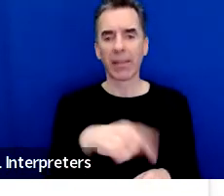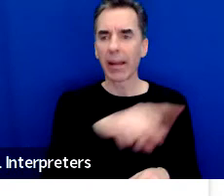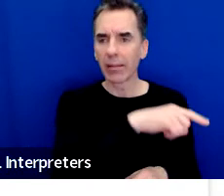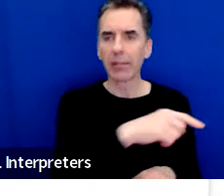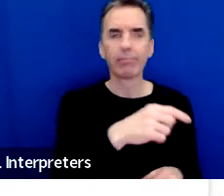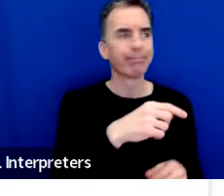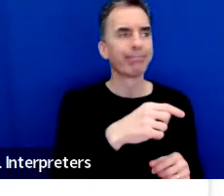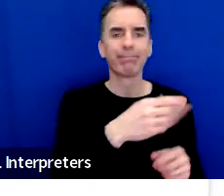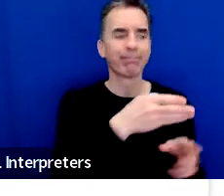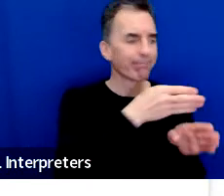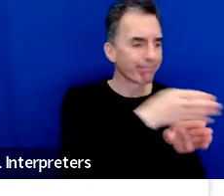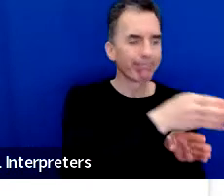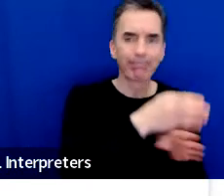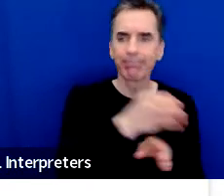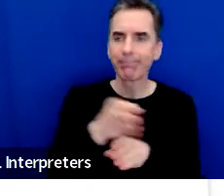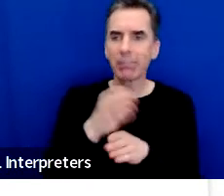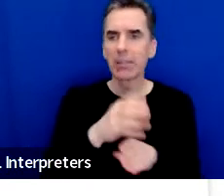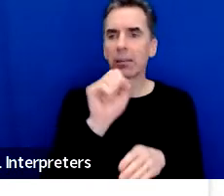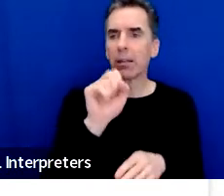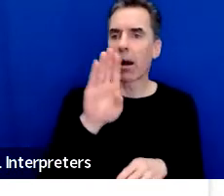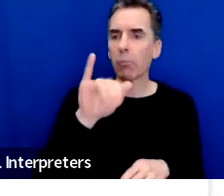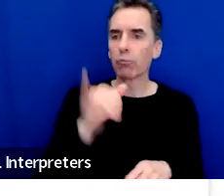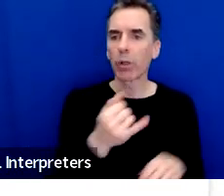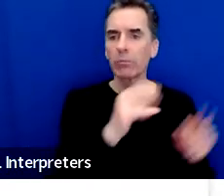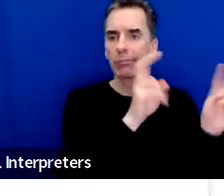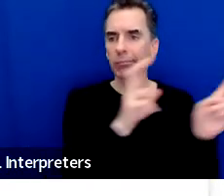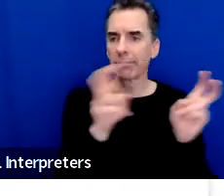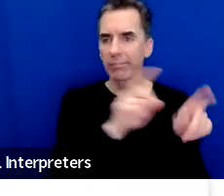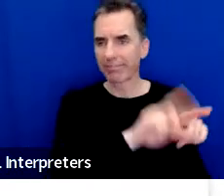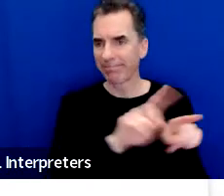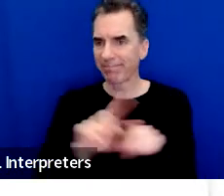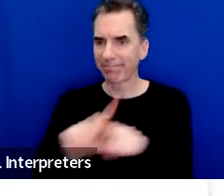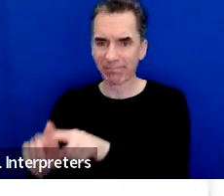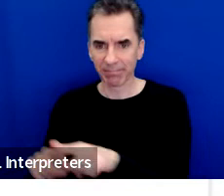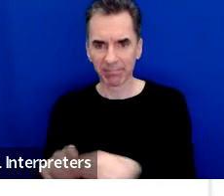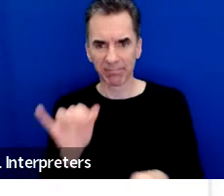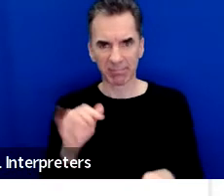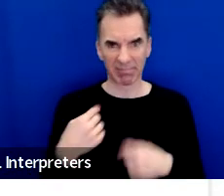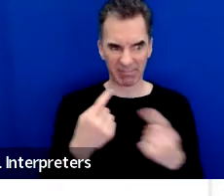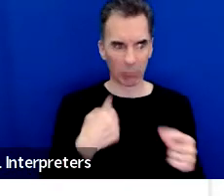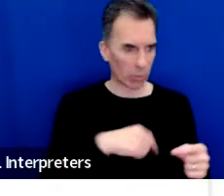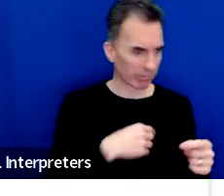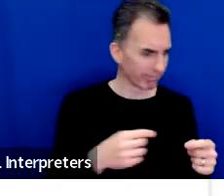And so one of the things that we've actually been experimenting with and this is this actually started with the O R word award program.